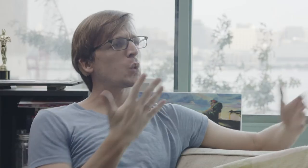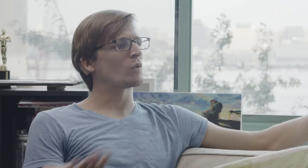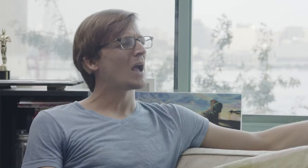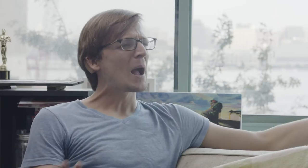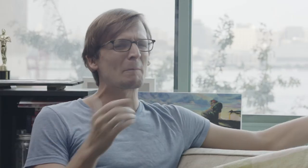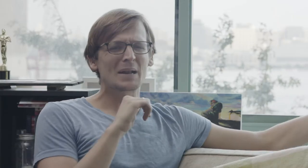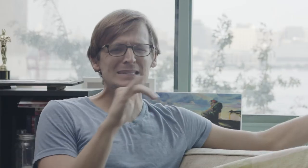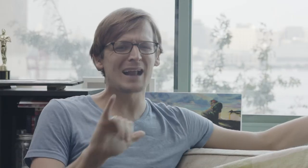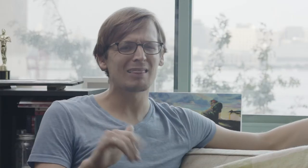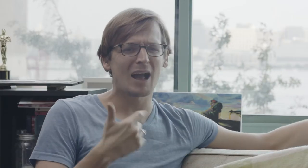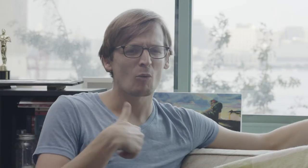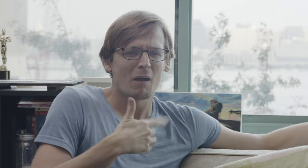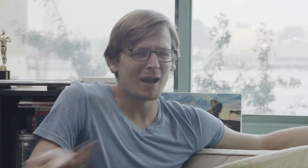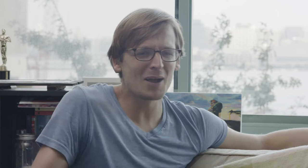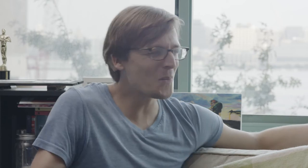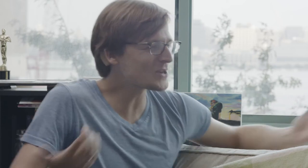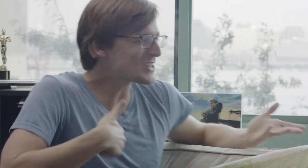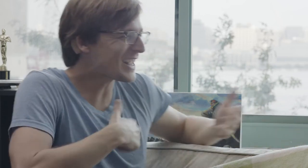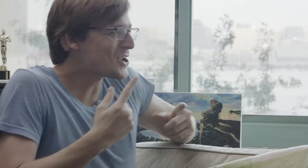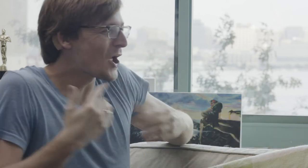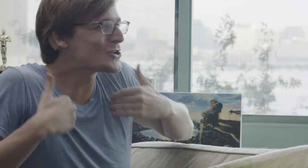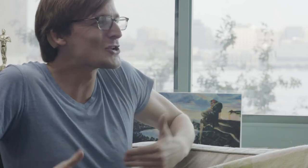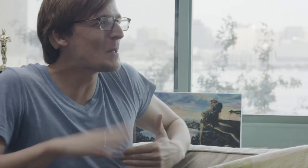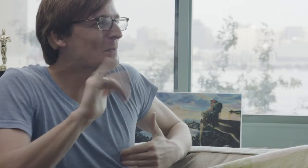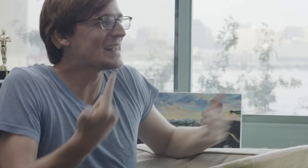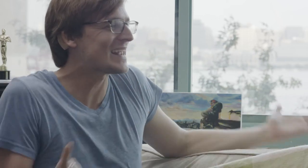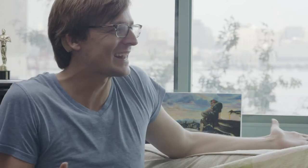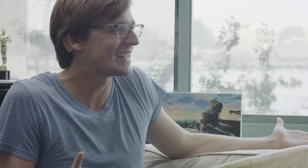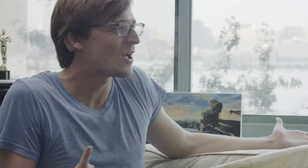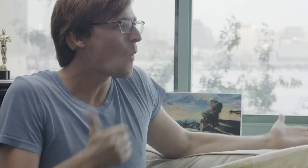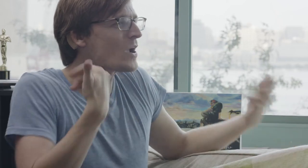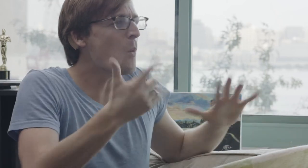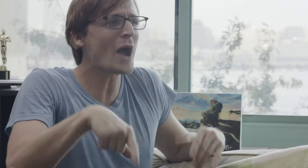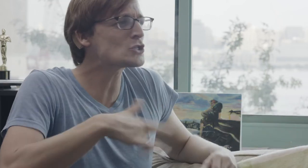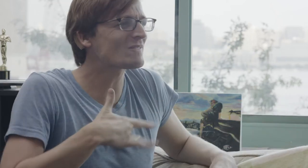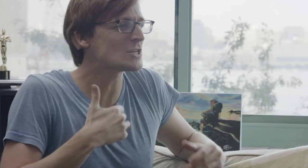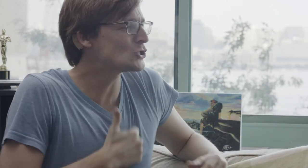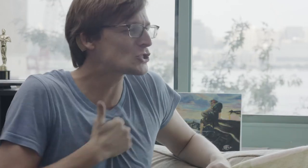and be this kind of inspiration porn. But people with disabilities are just human beings.